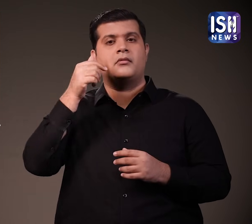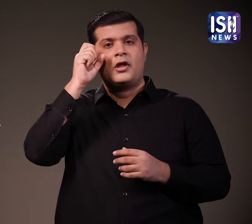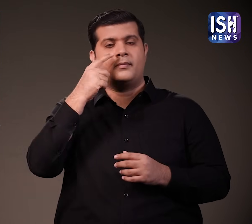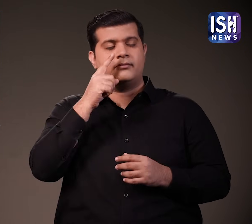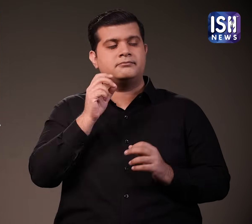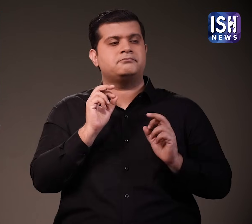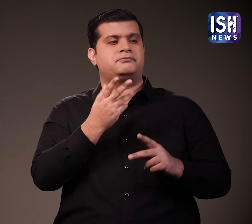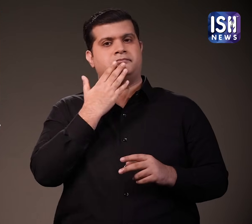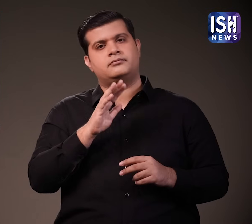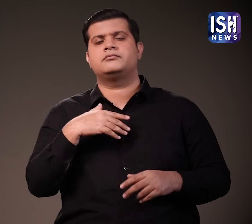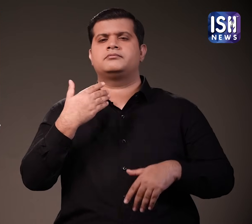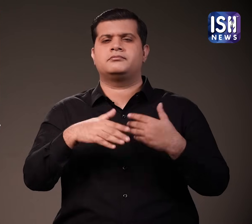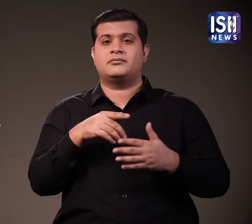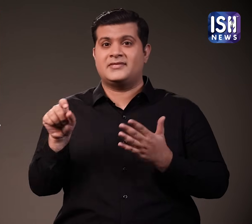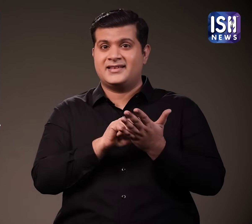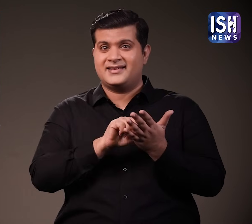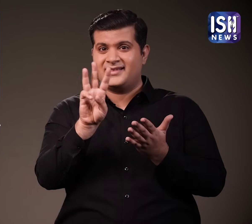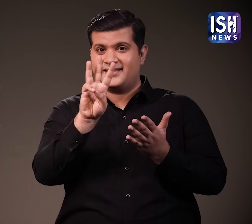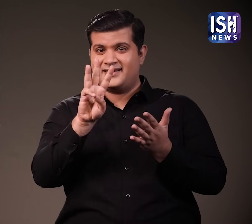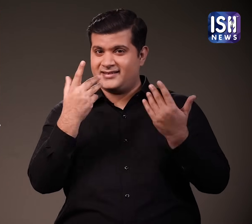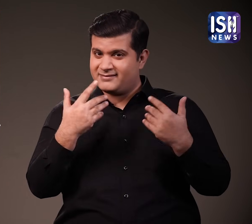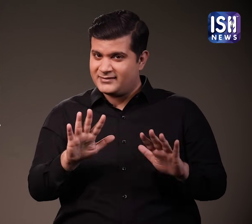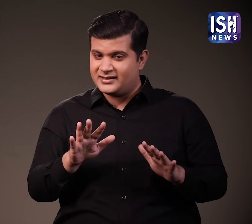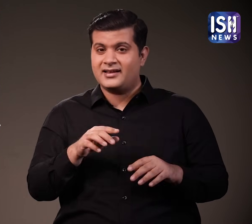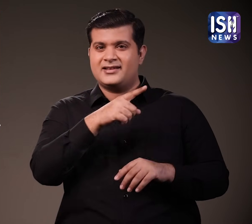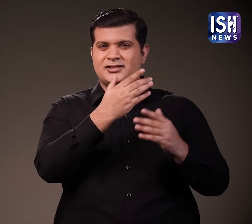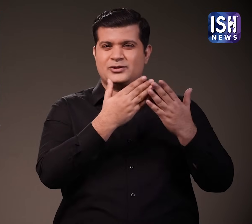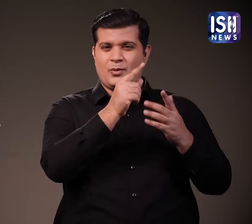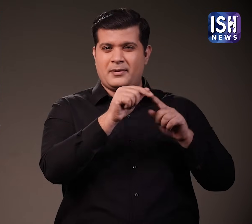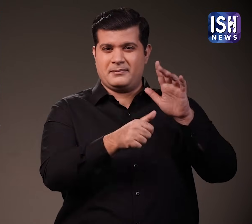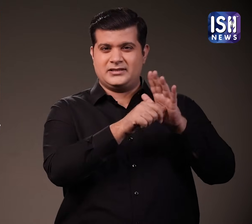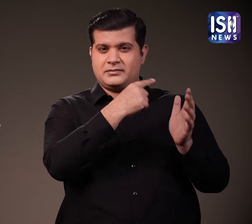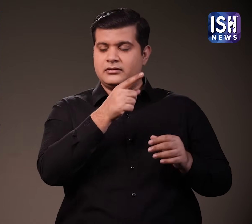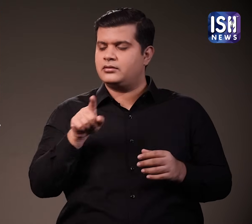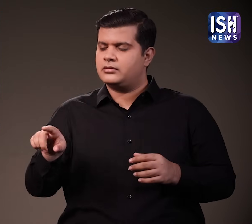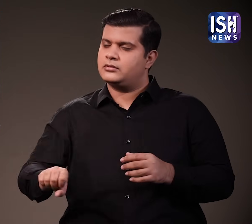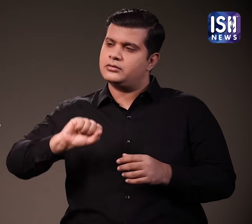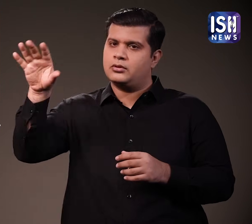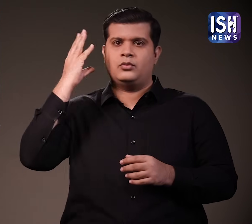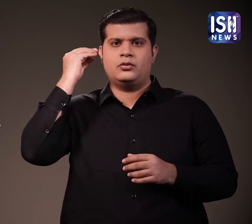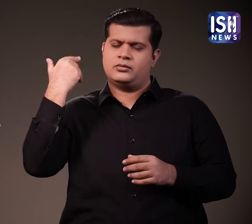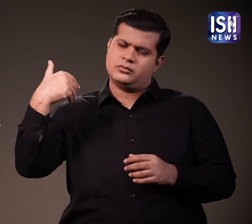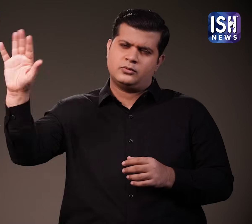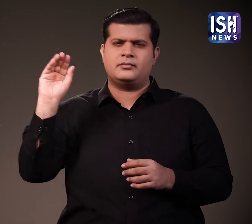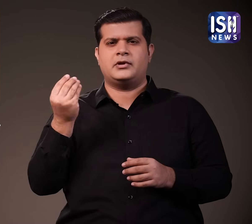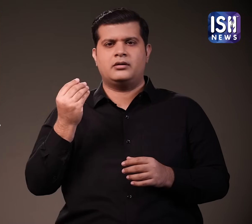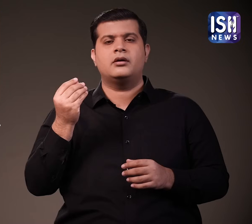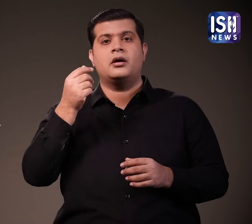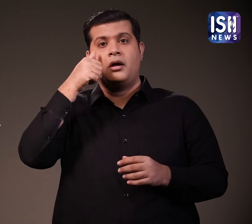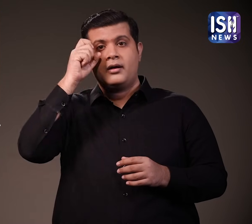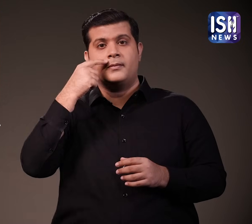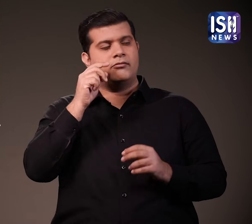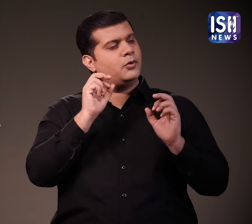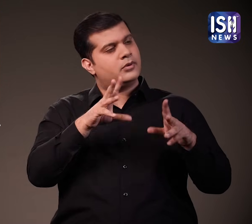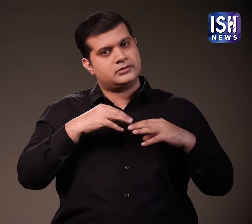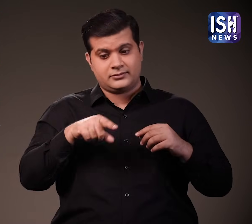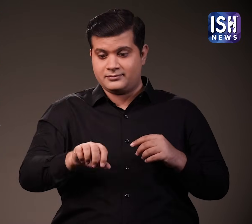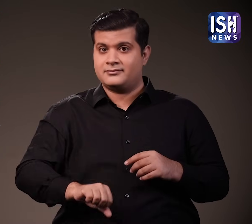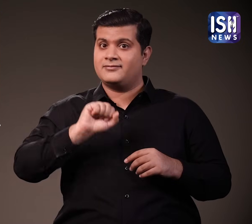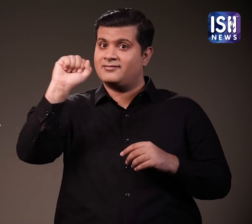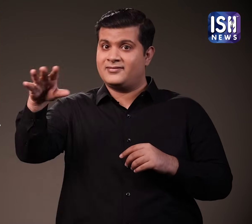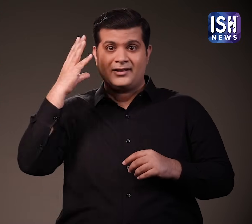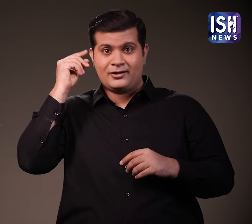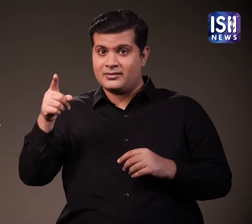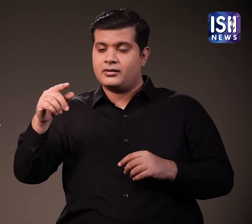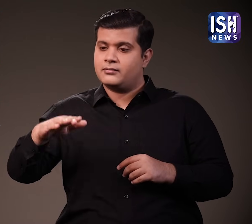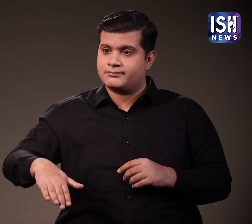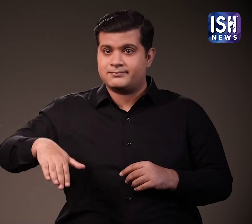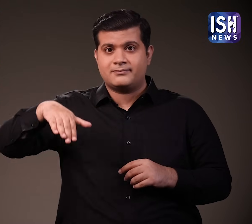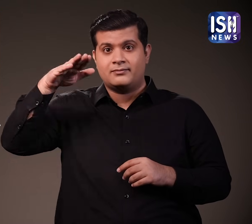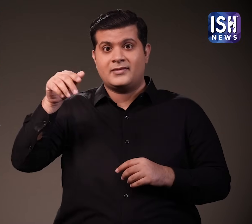After completing Class III, he was integrated into a mainstream school upon his principal's recommendation.